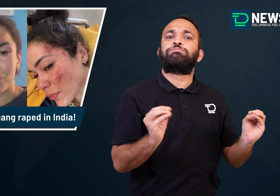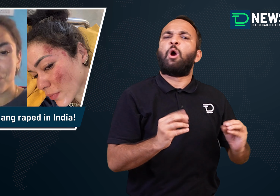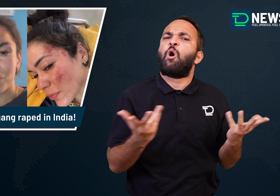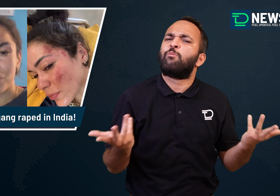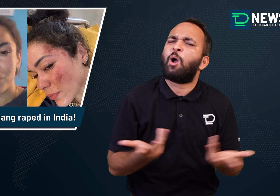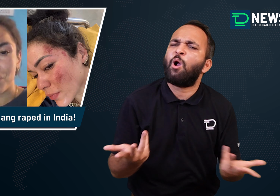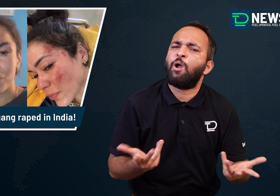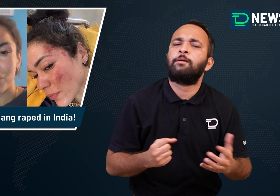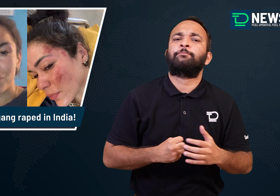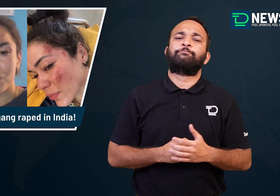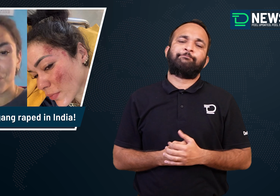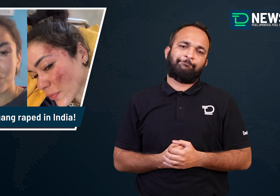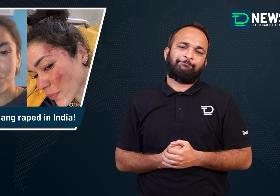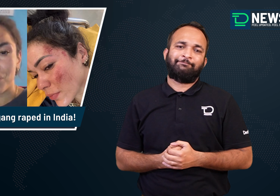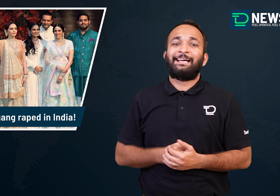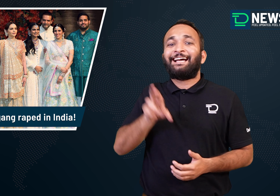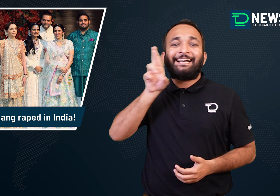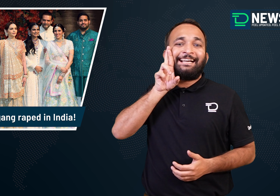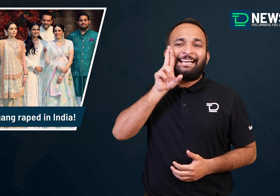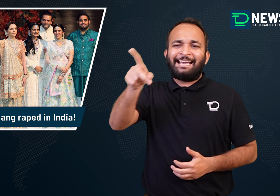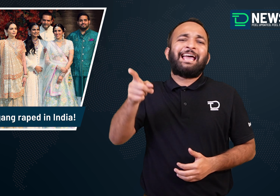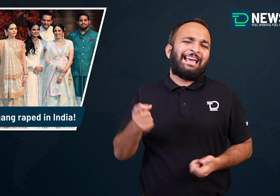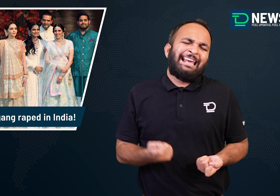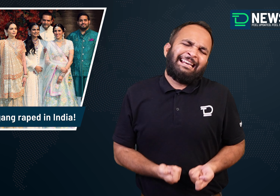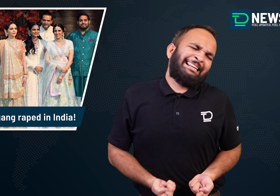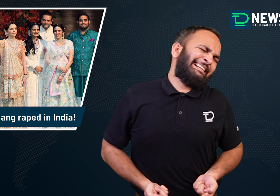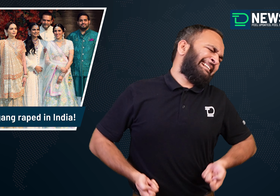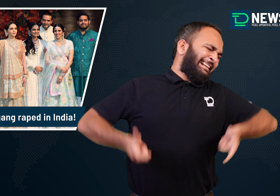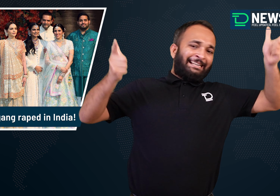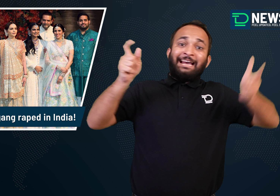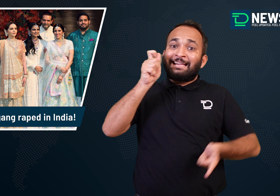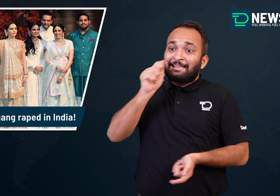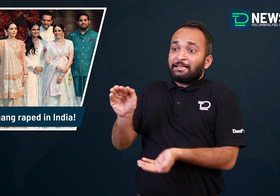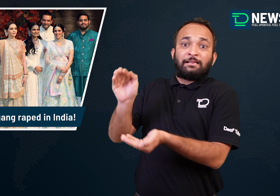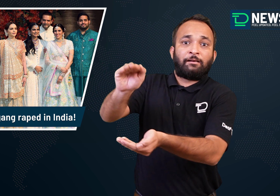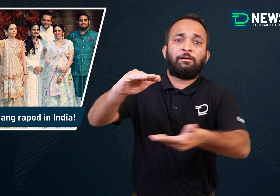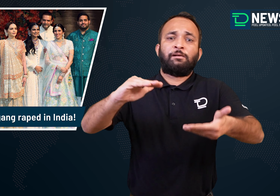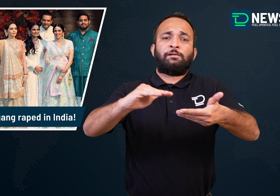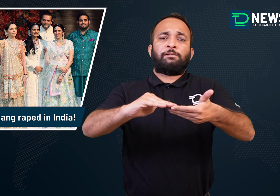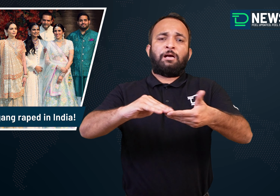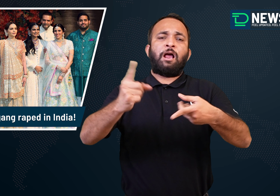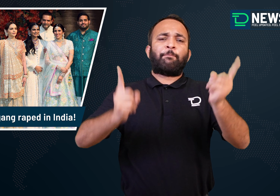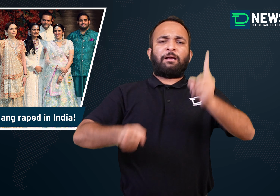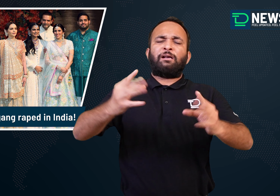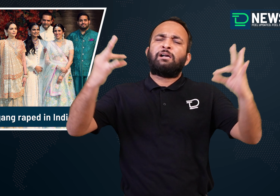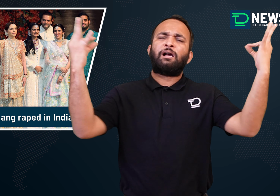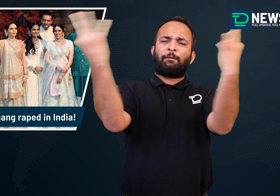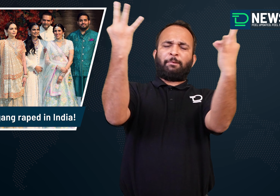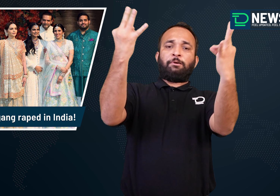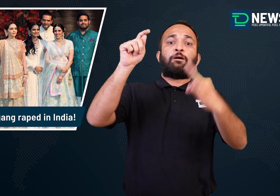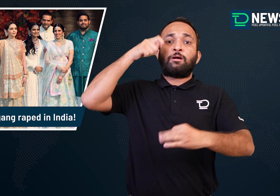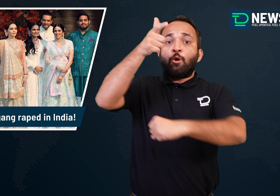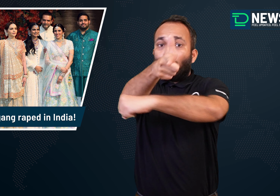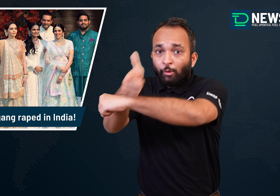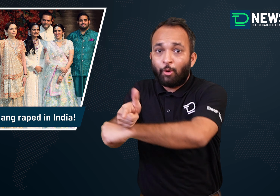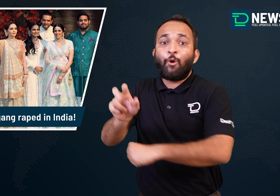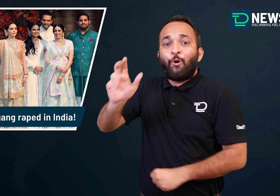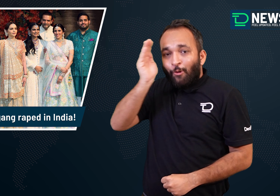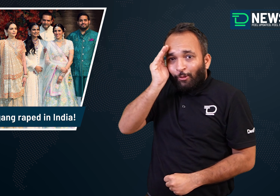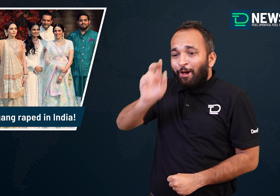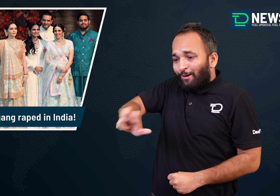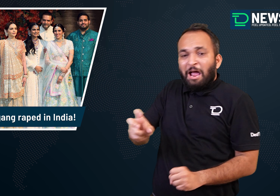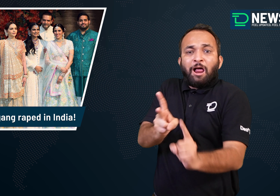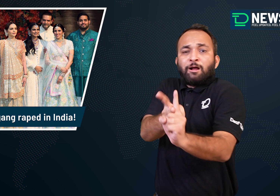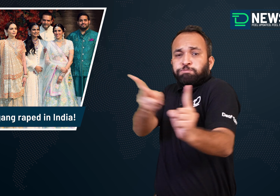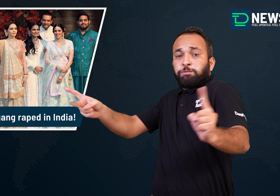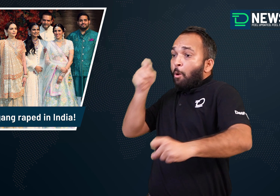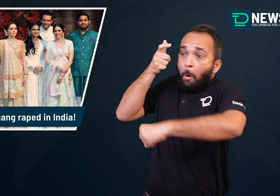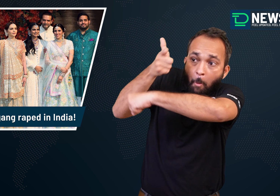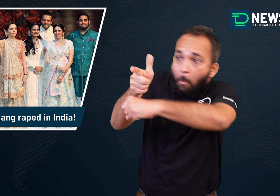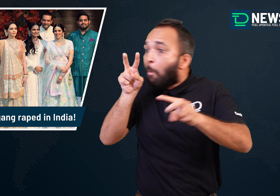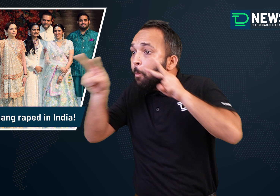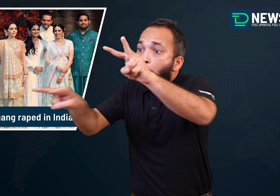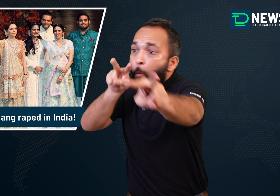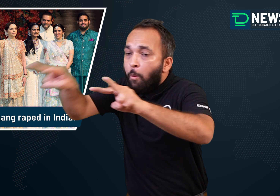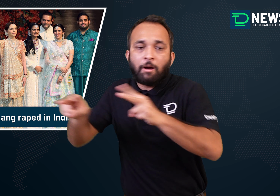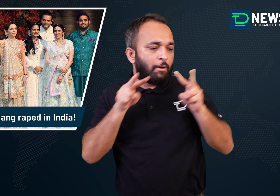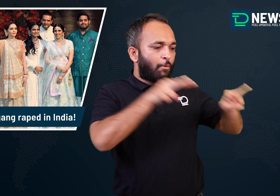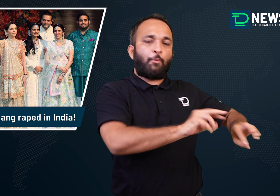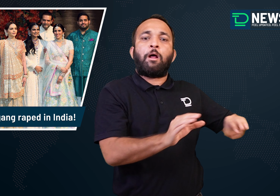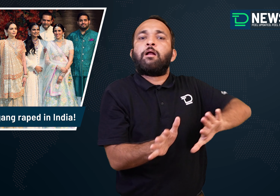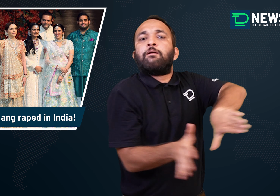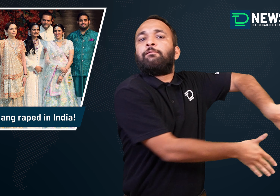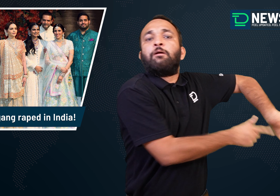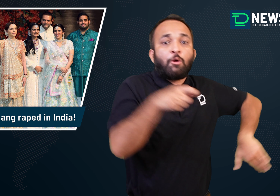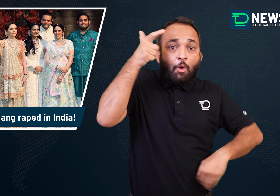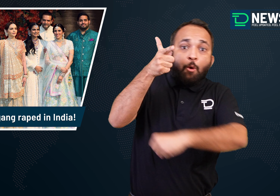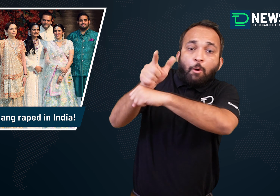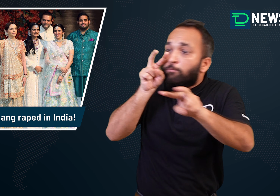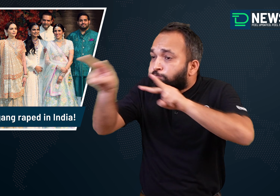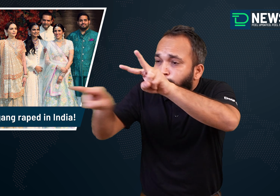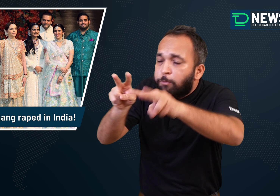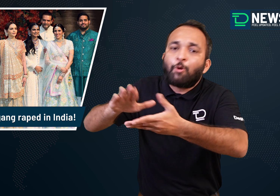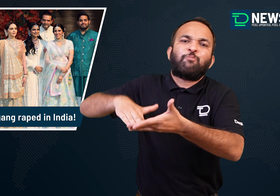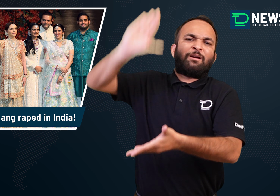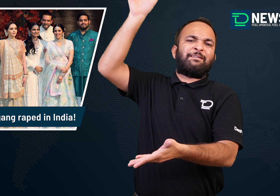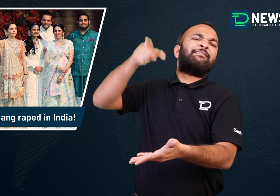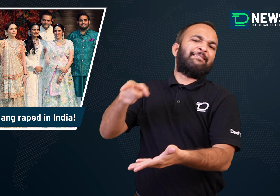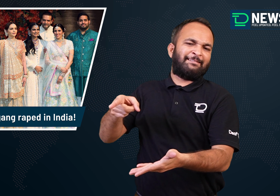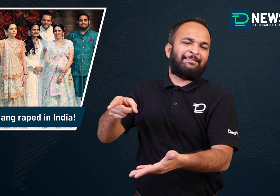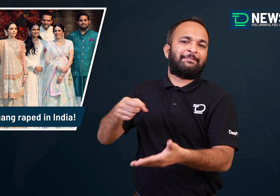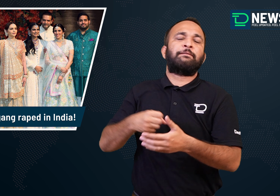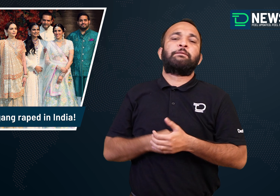Because everyone is busy posting about Ambani's son's wedding news.